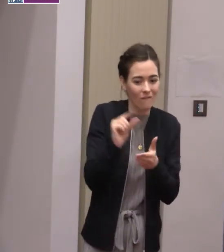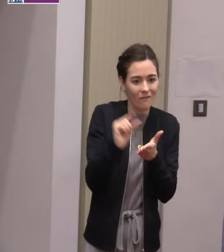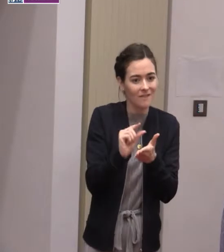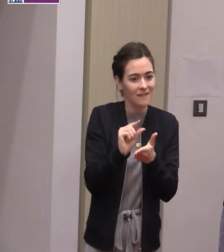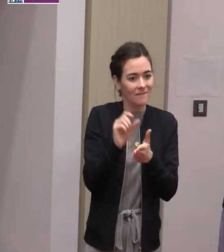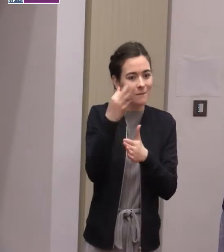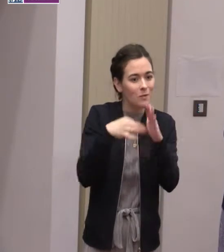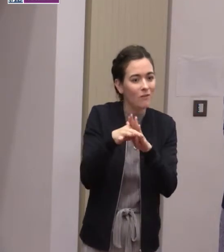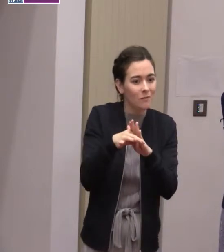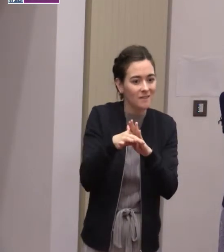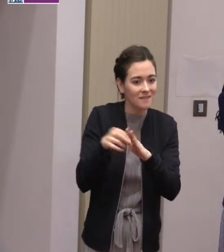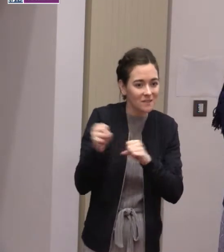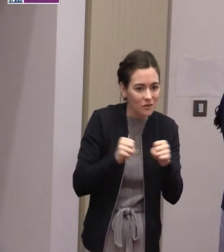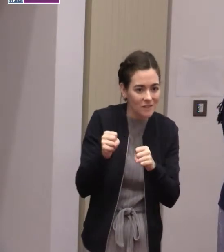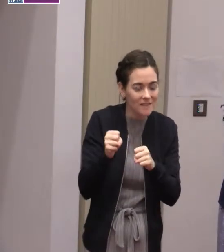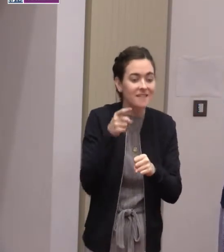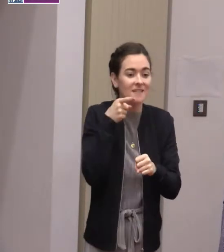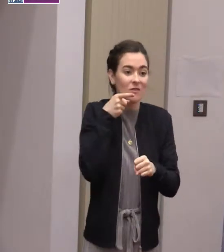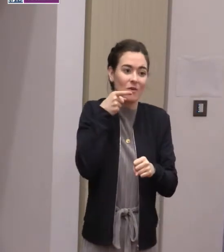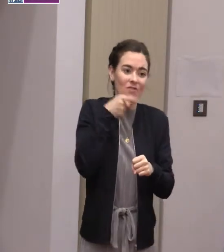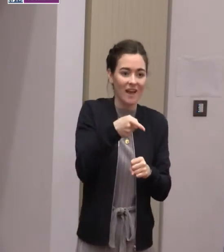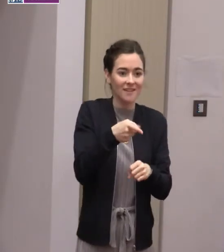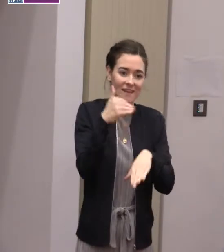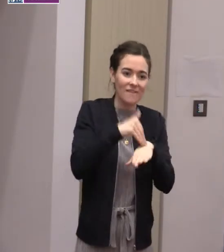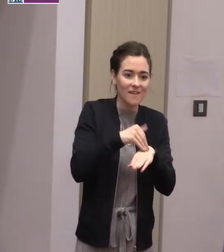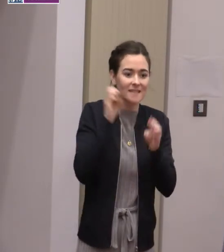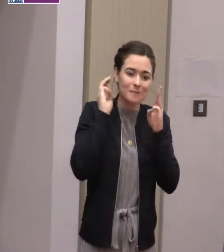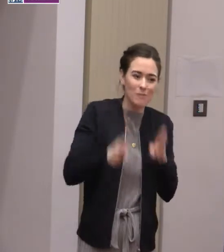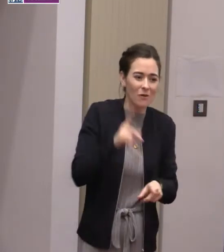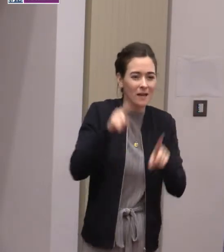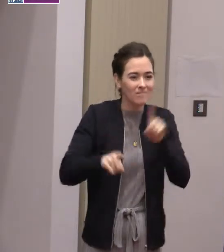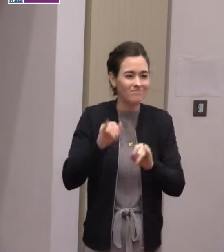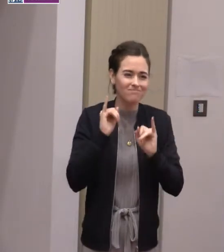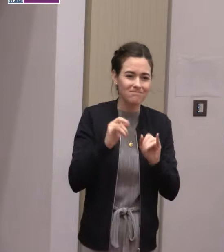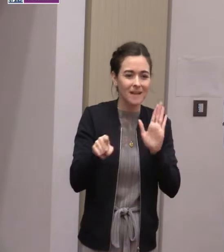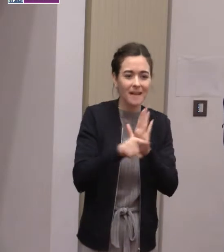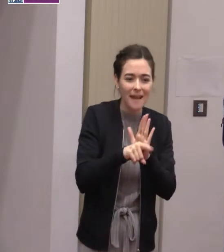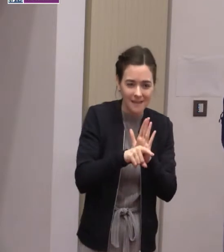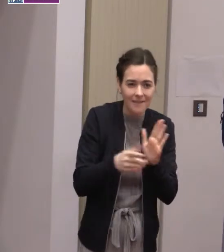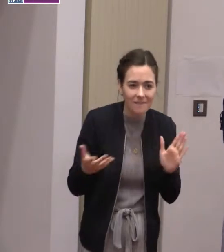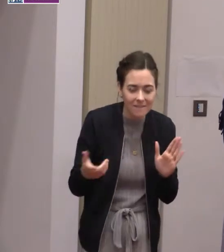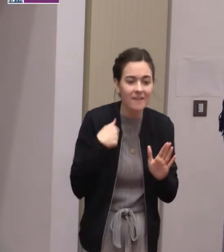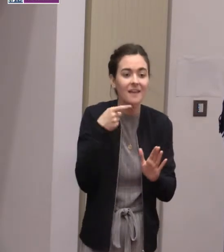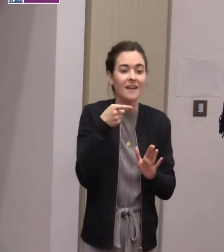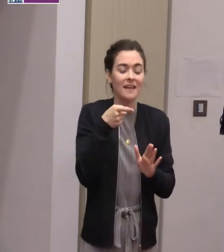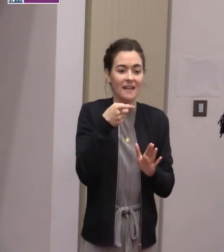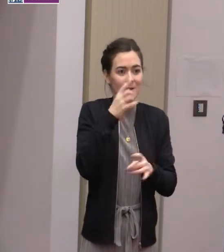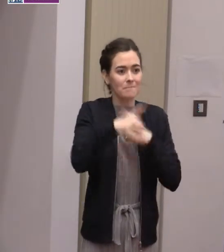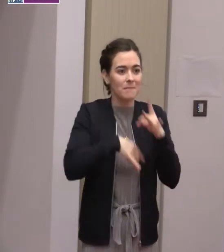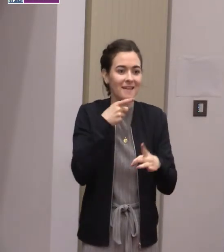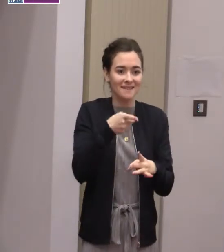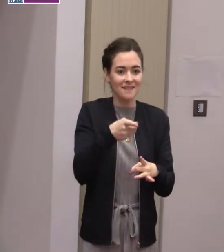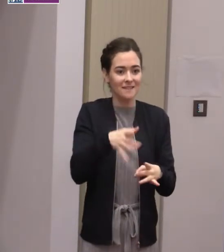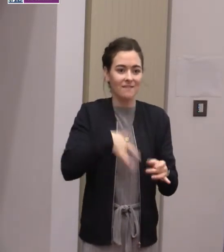So this just affects how they have things negatively, it seems as if it is only people